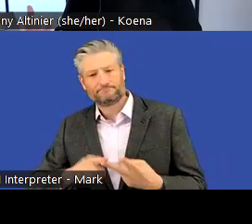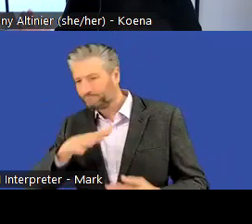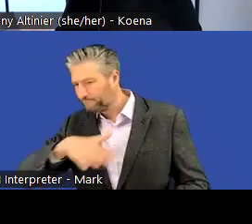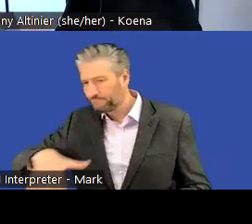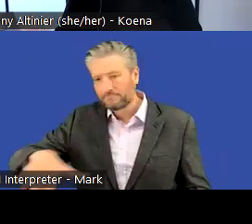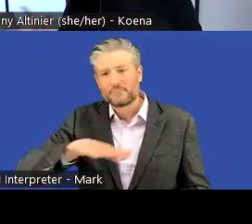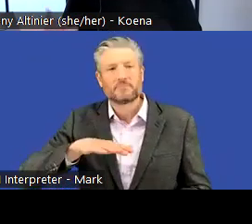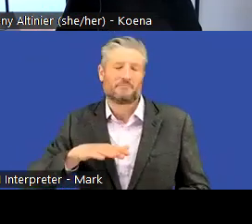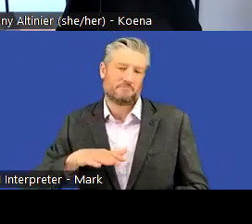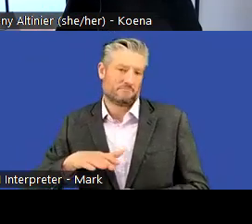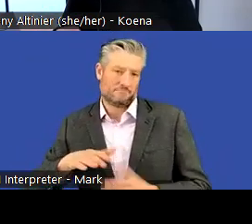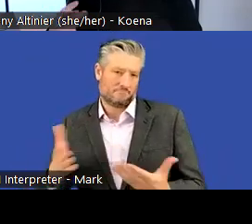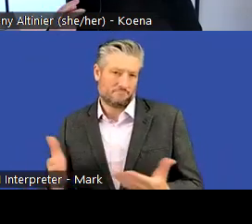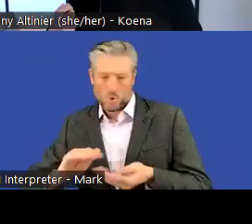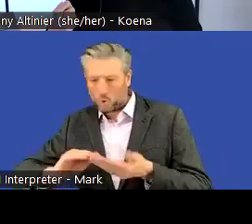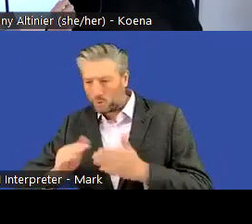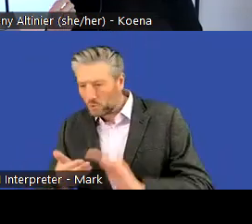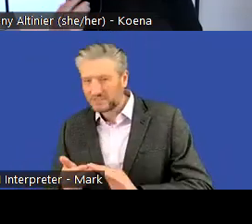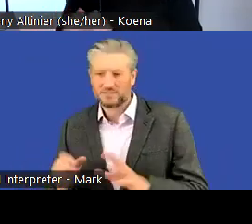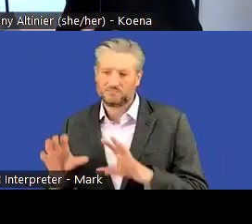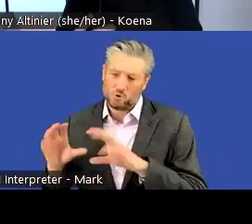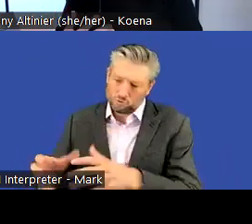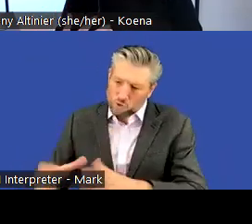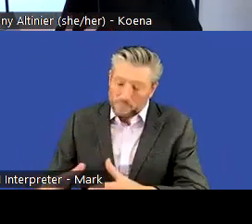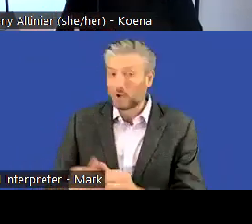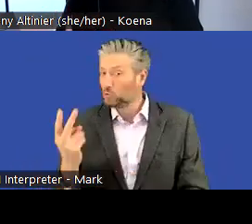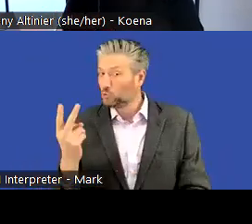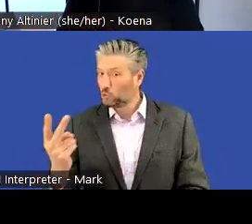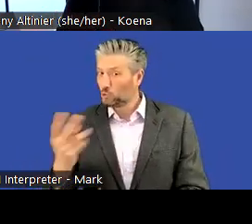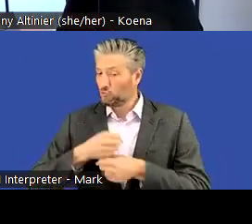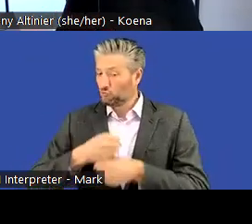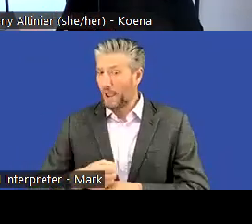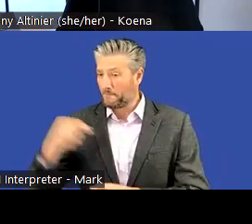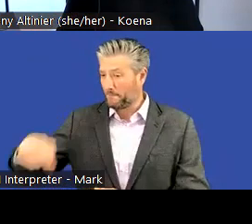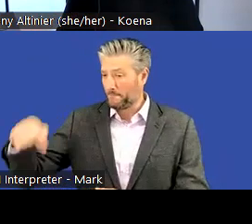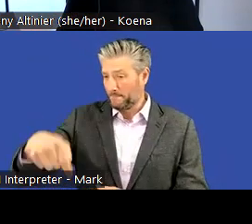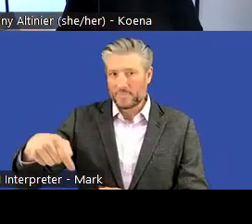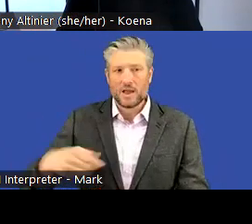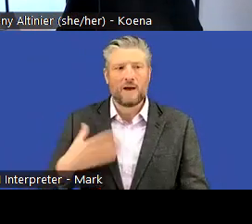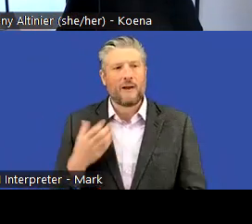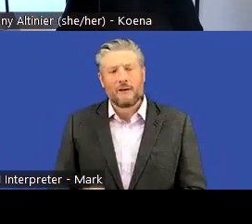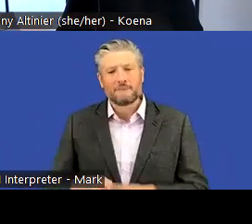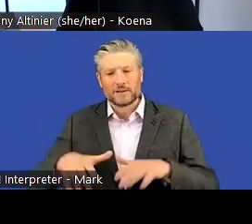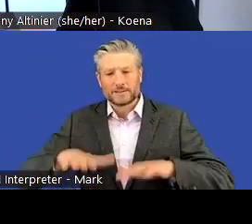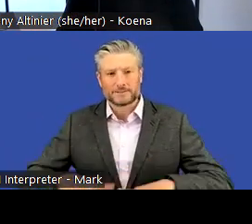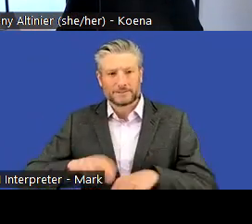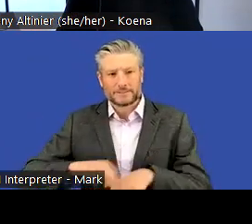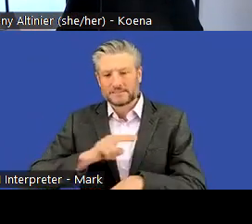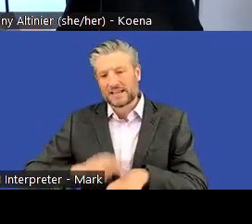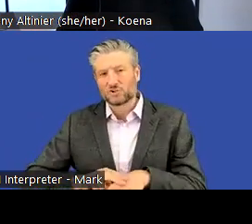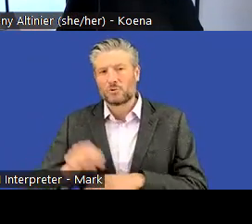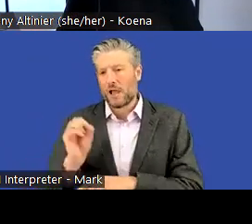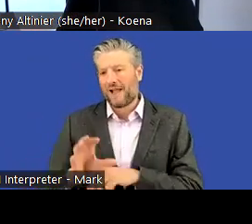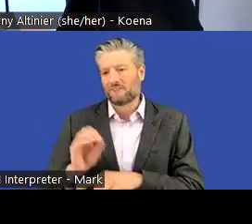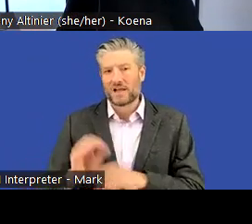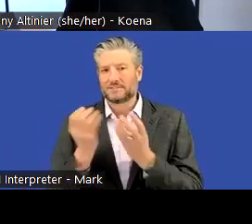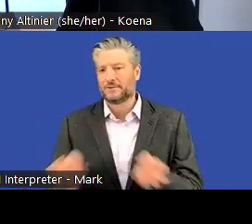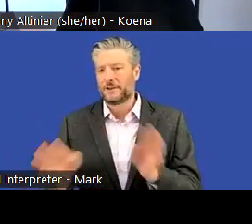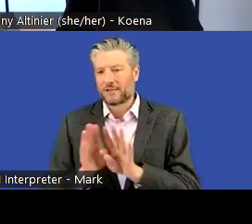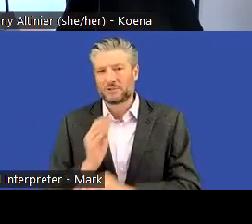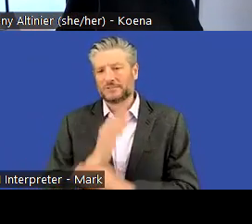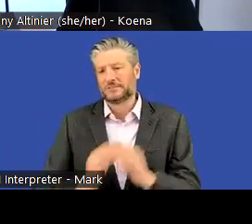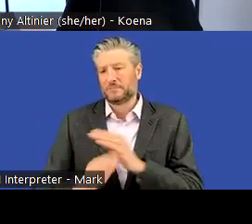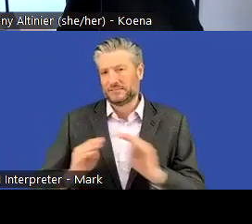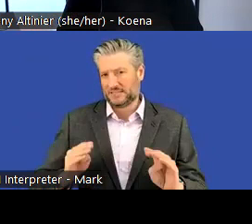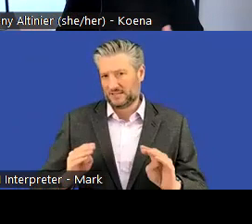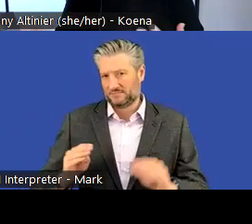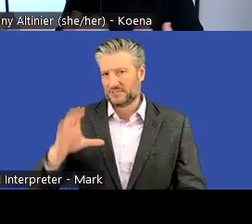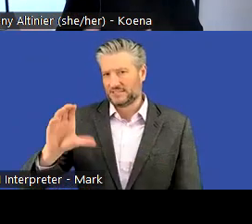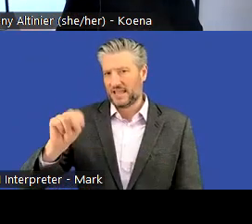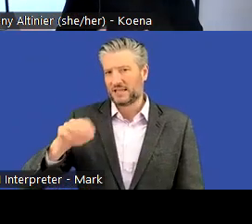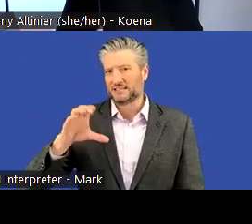by two bodies: The National Advisory Council on Disability, the acronym is CNCPH; and the